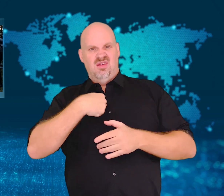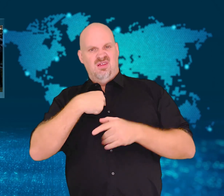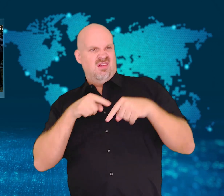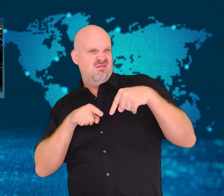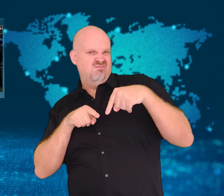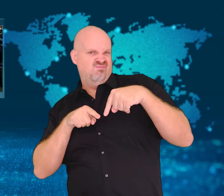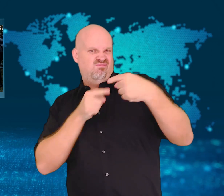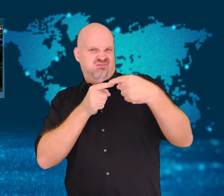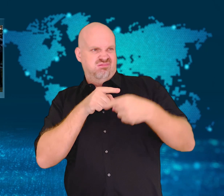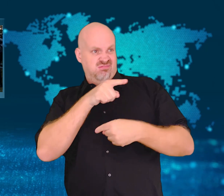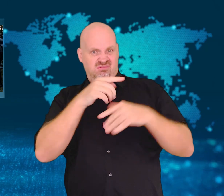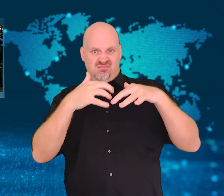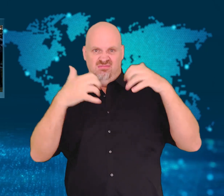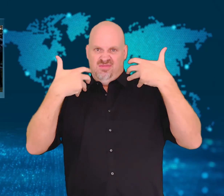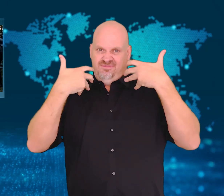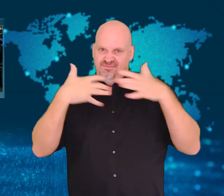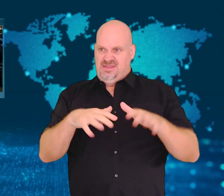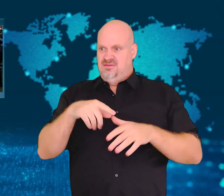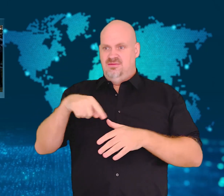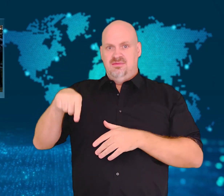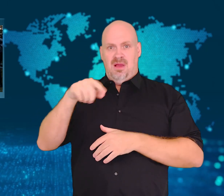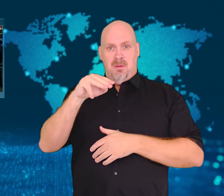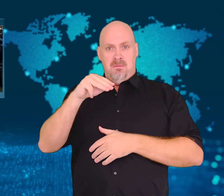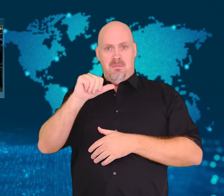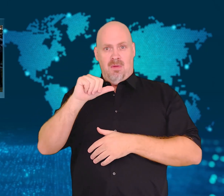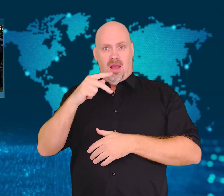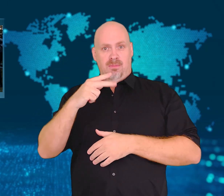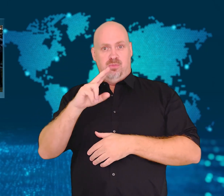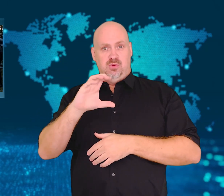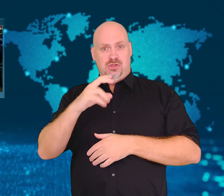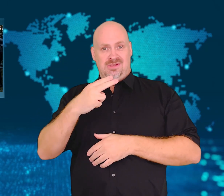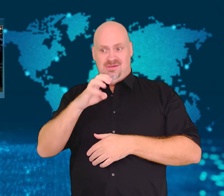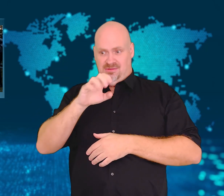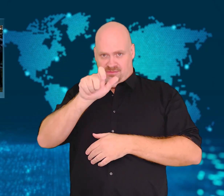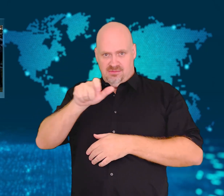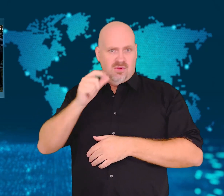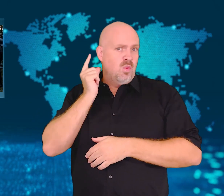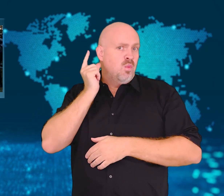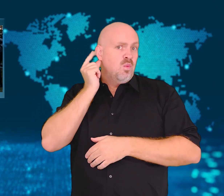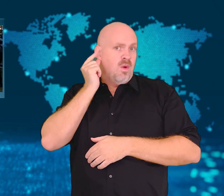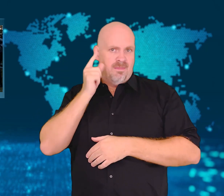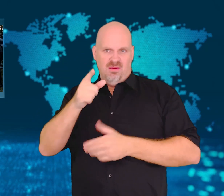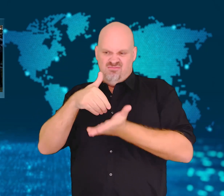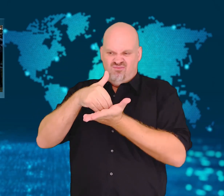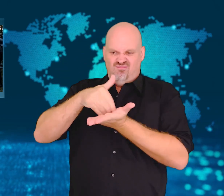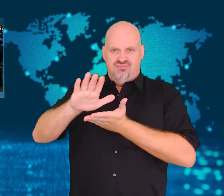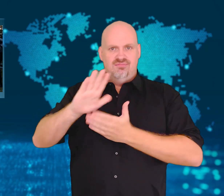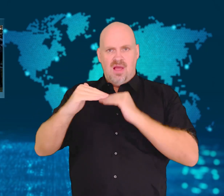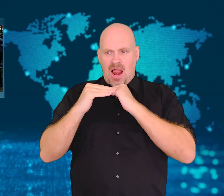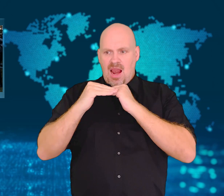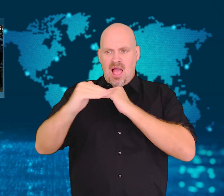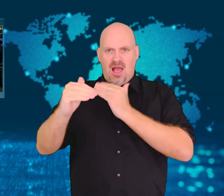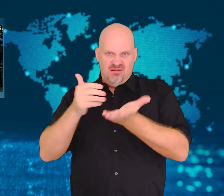a group of Mapuche women from their land.